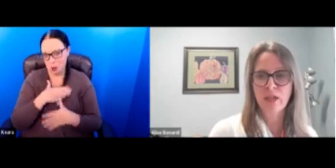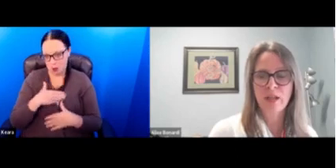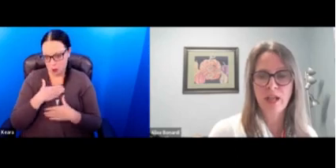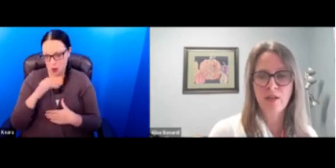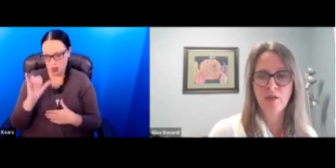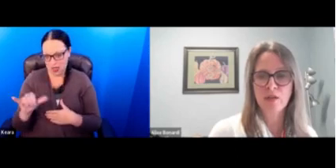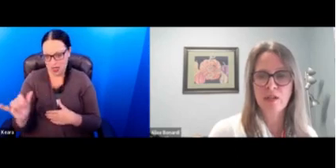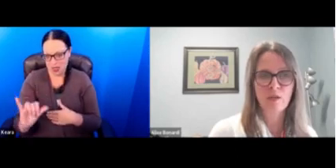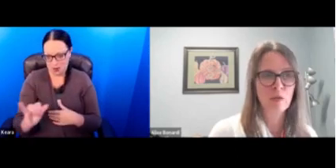well. Thank you.